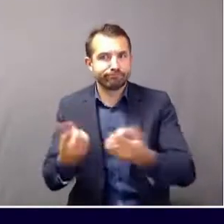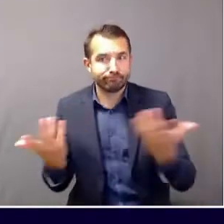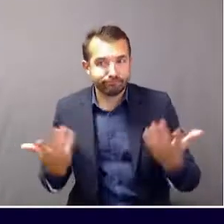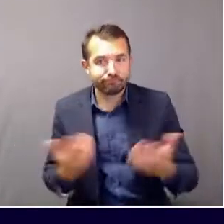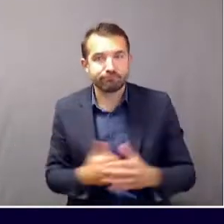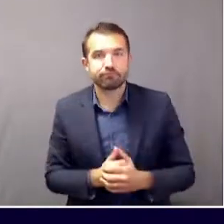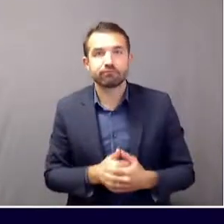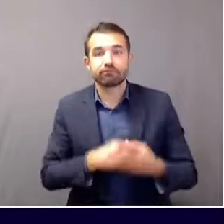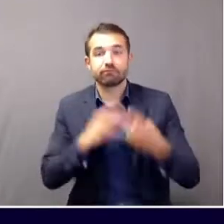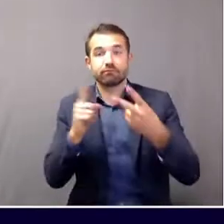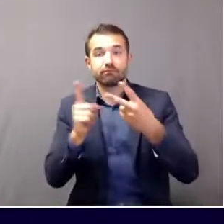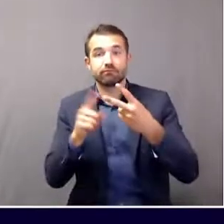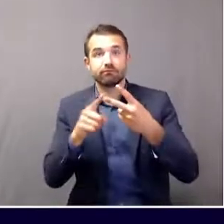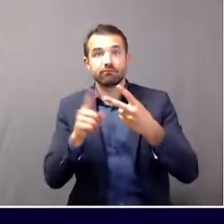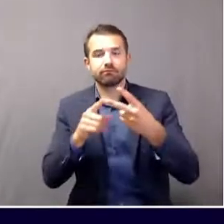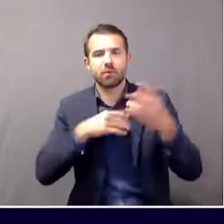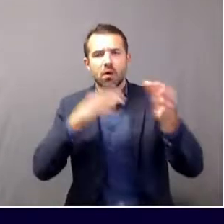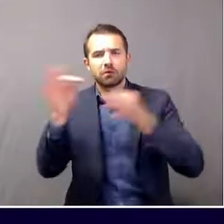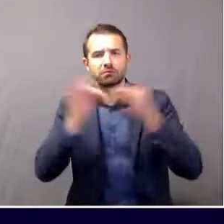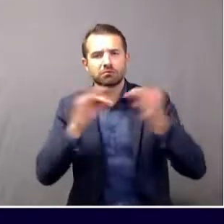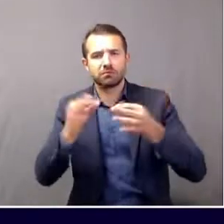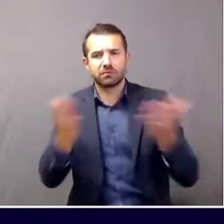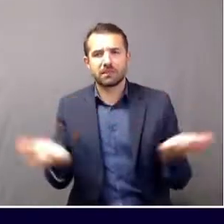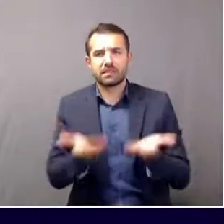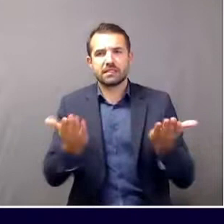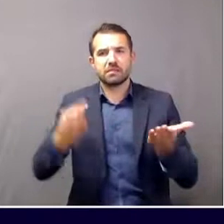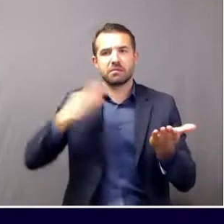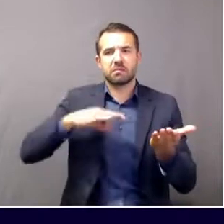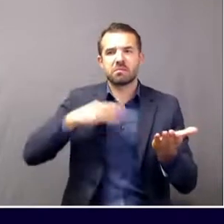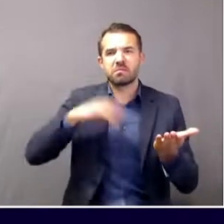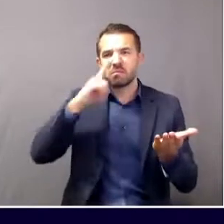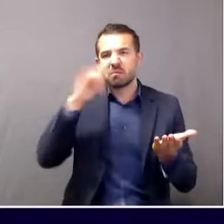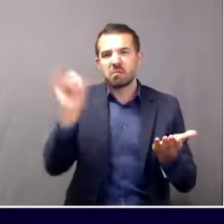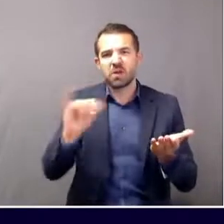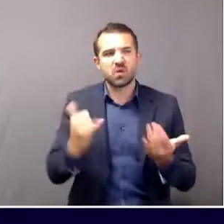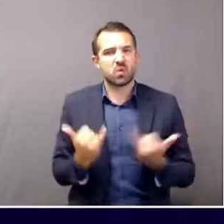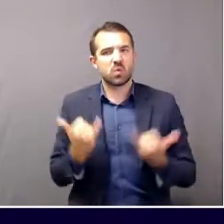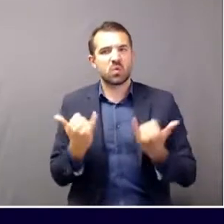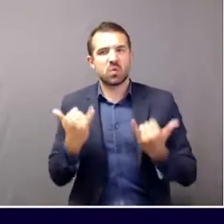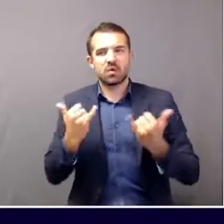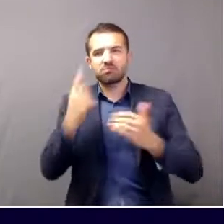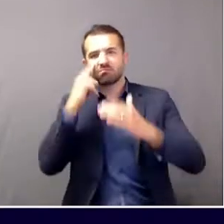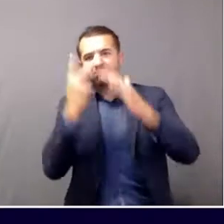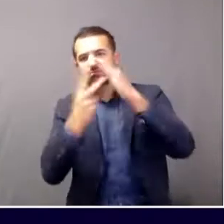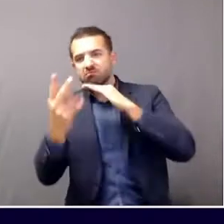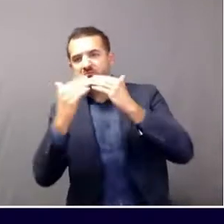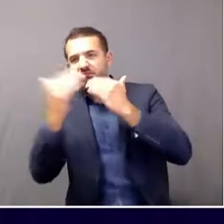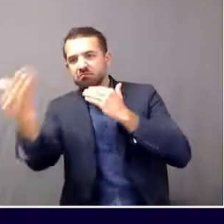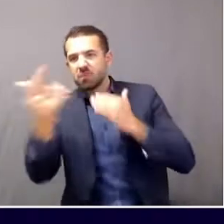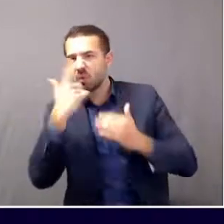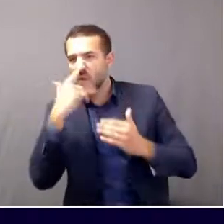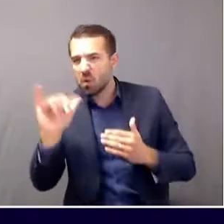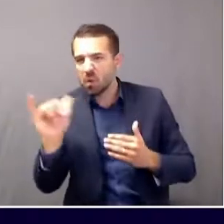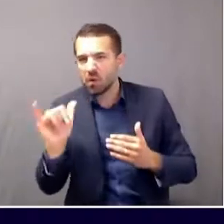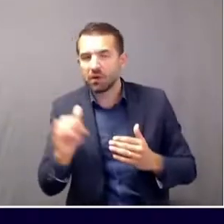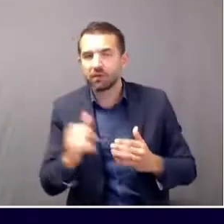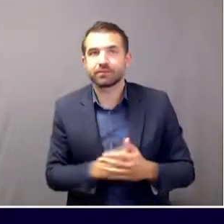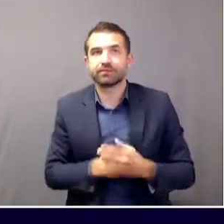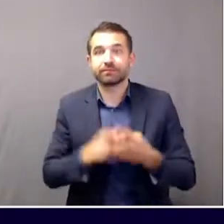where things stand as a state